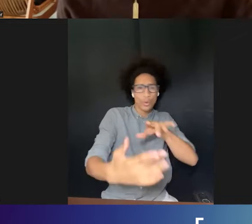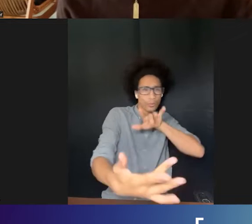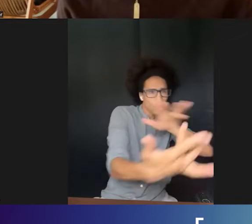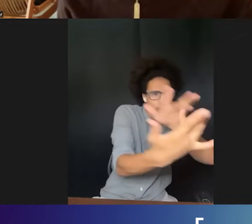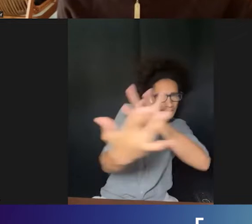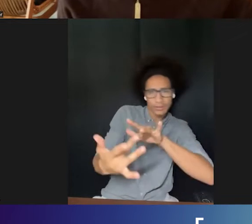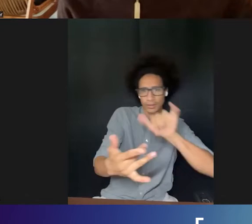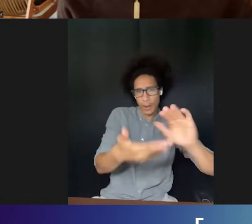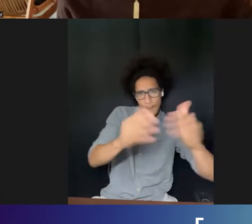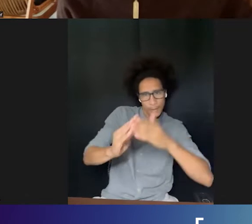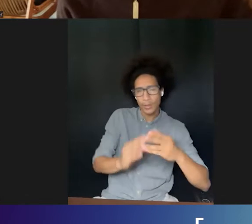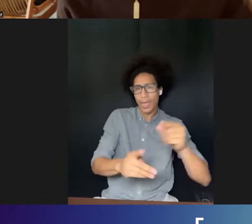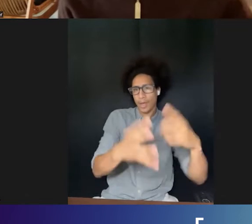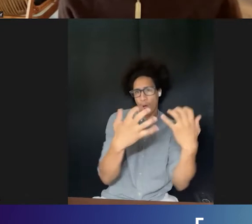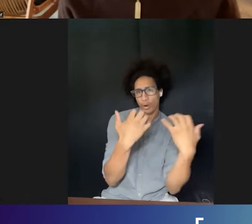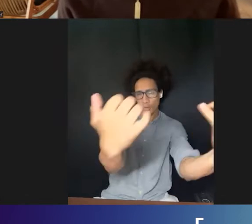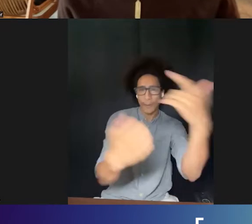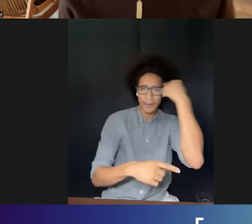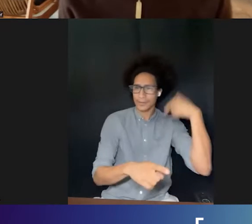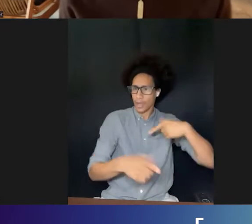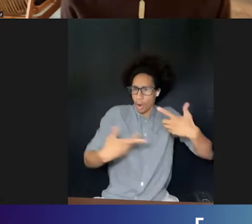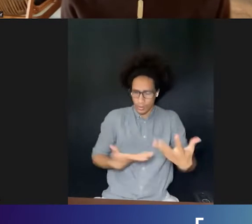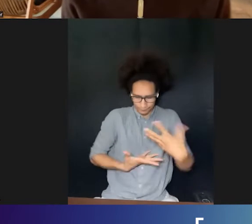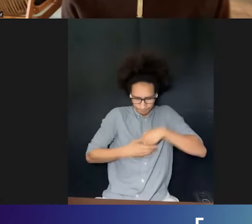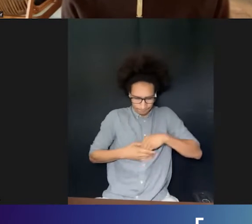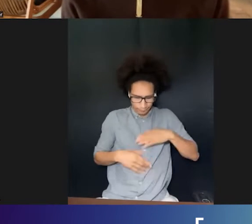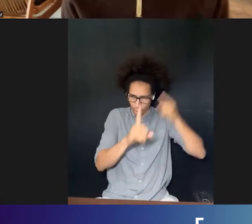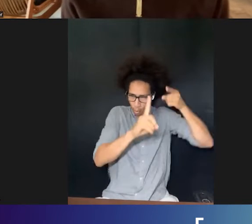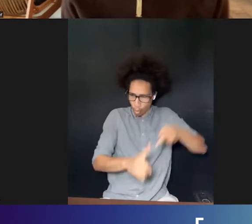And because they had those those goals in mind the whole time while they were making the film, whereas,